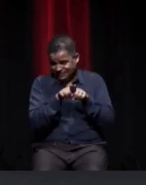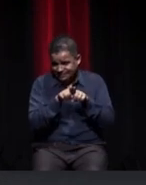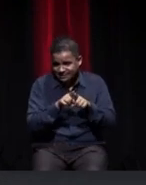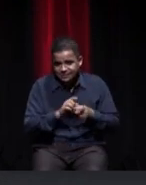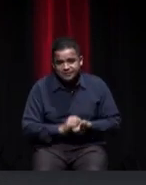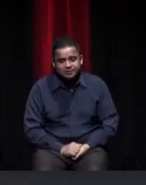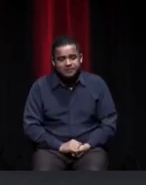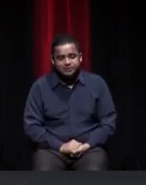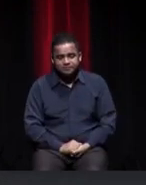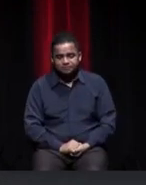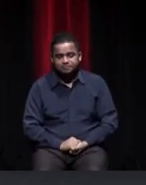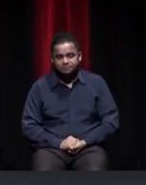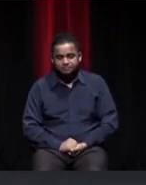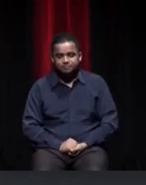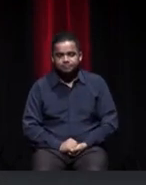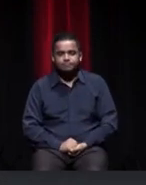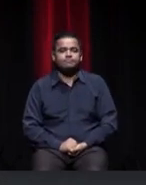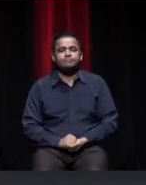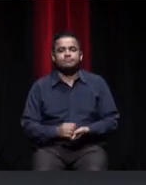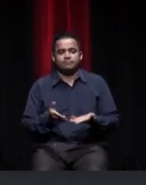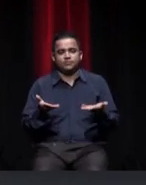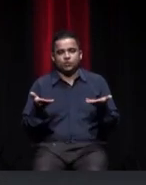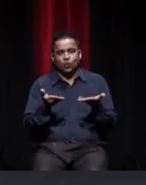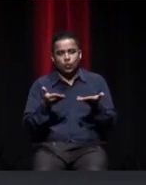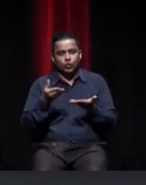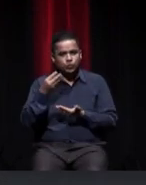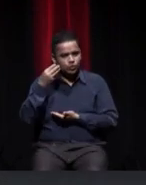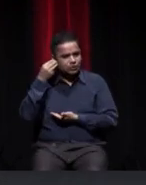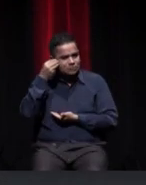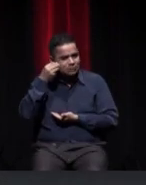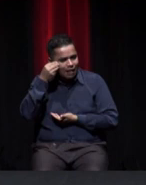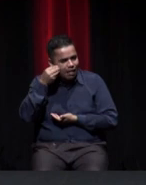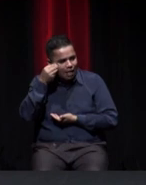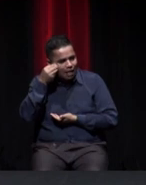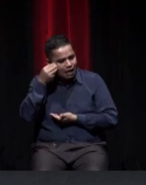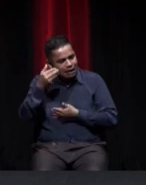Nowadays, in our most banal and daily experience,